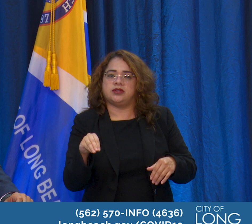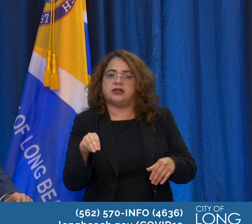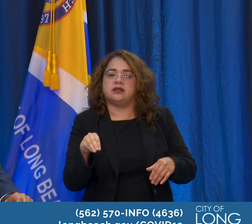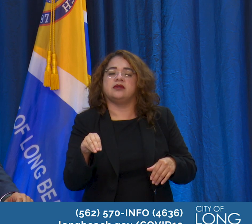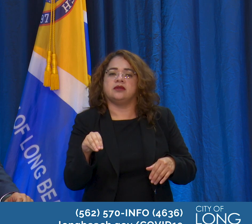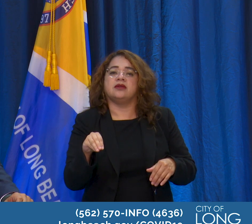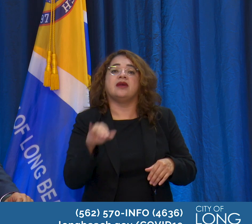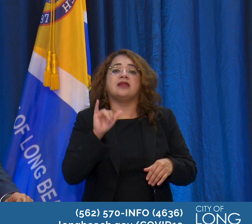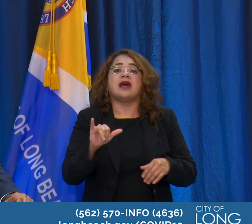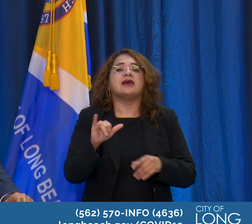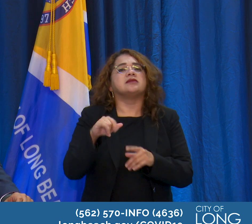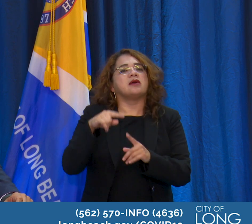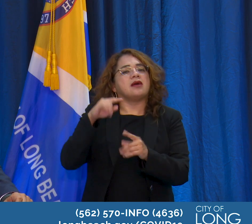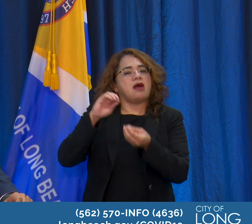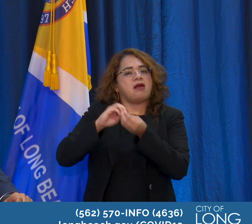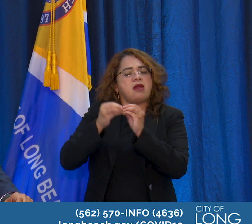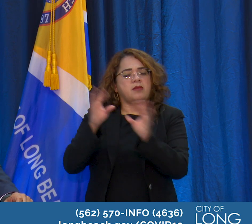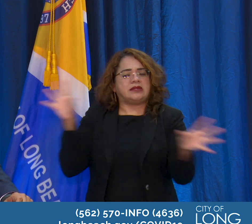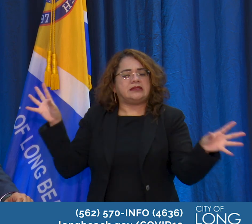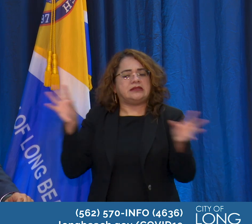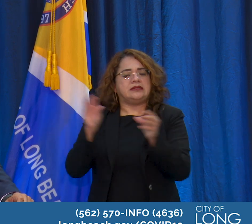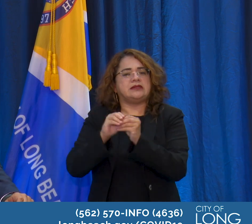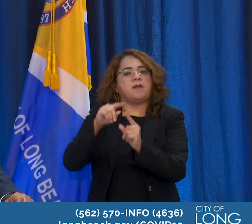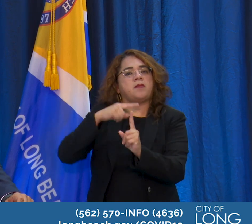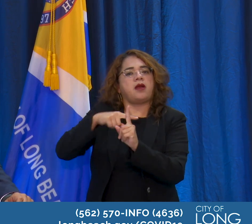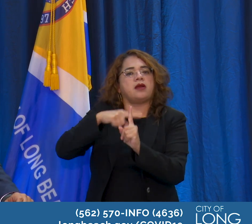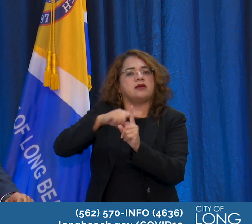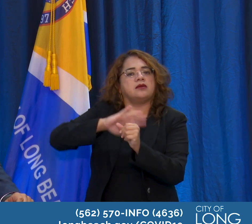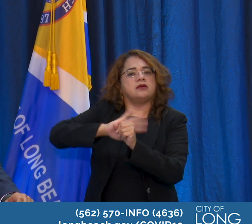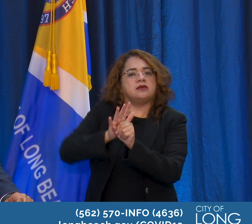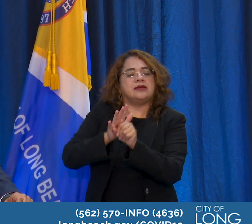cases that come back from our testing that we do.